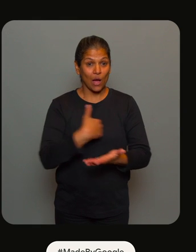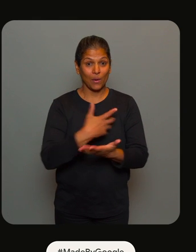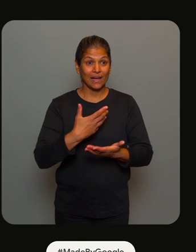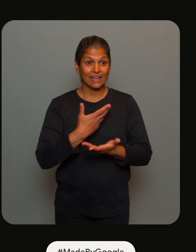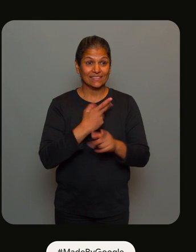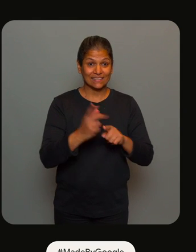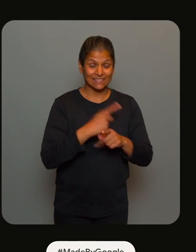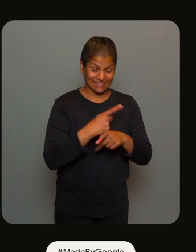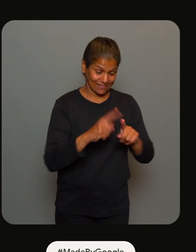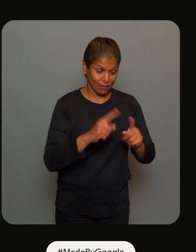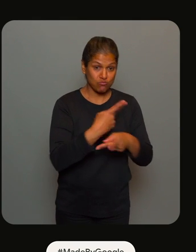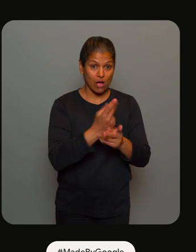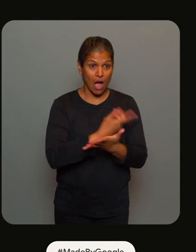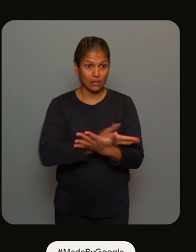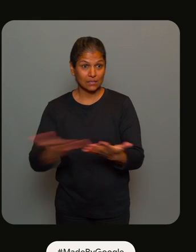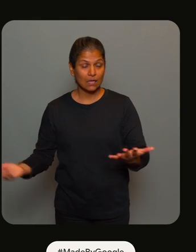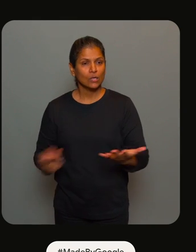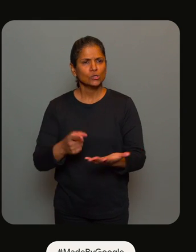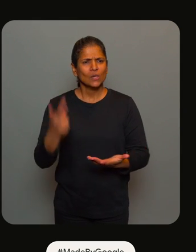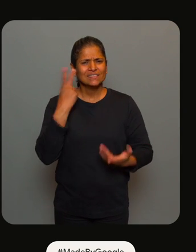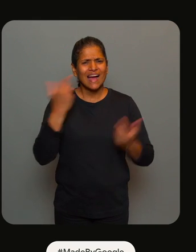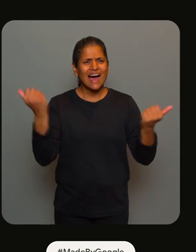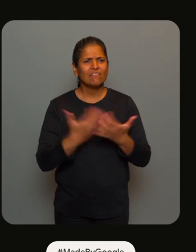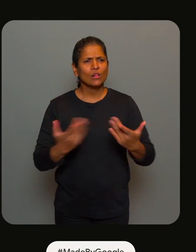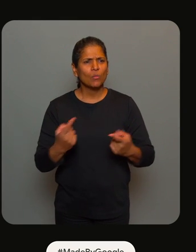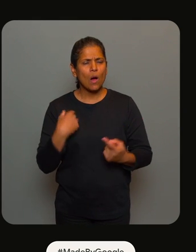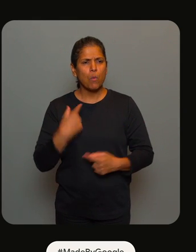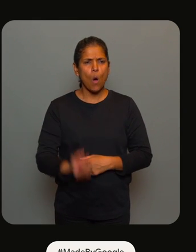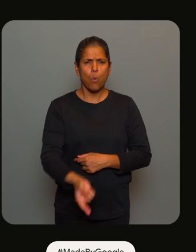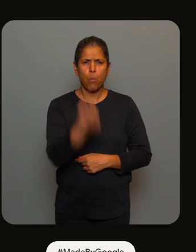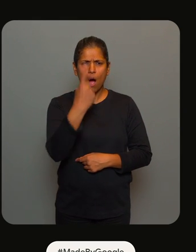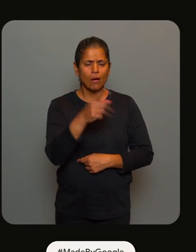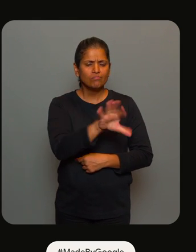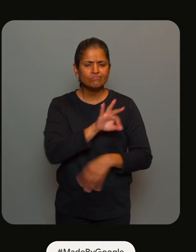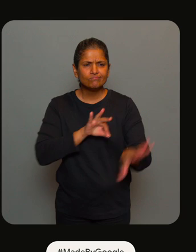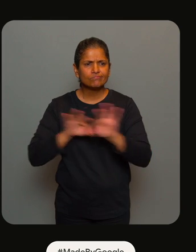everything shares a single design language that’s uniquely Pixel.